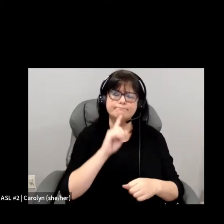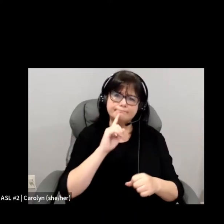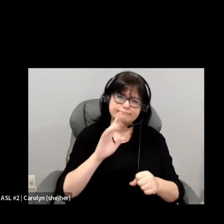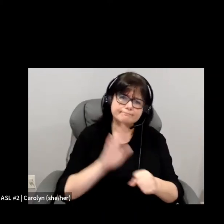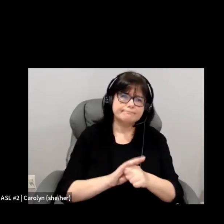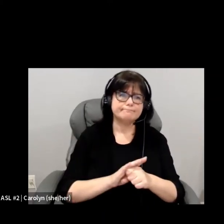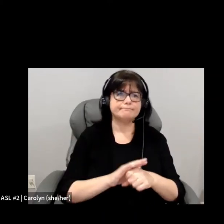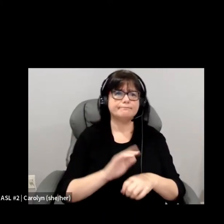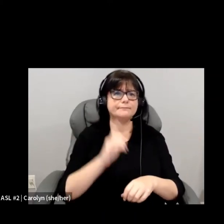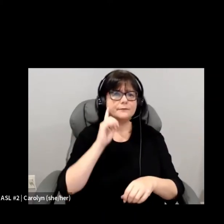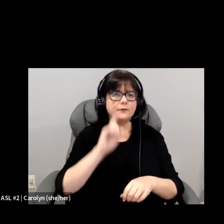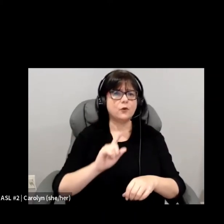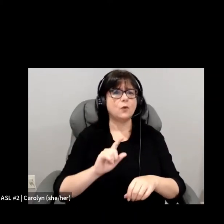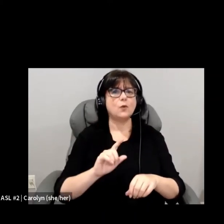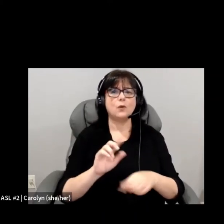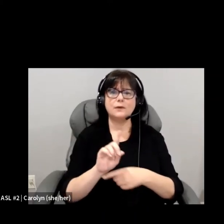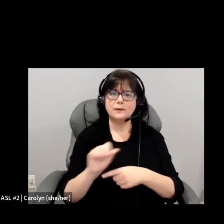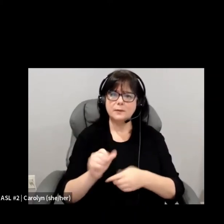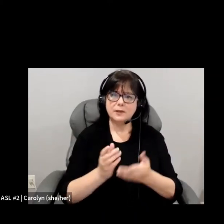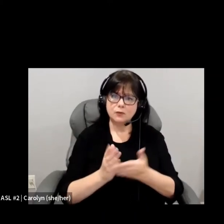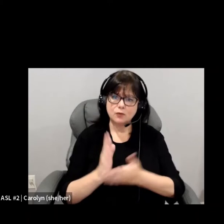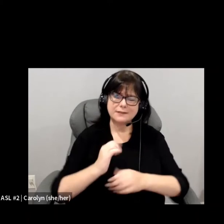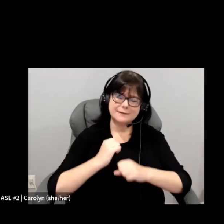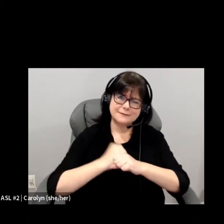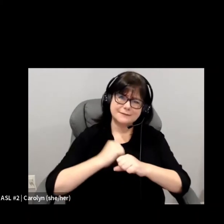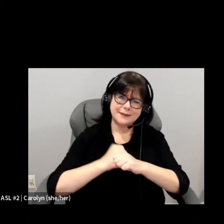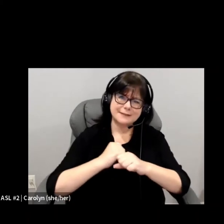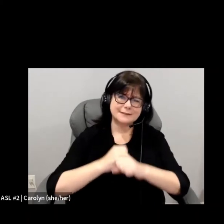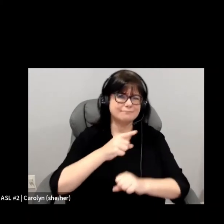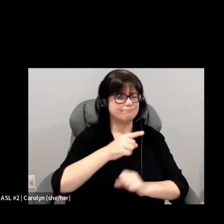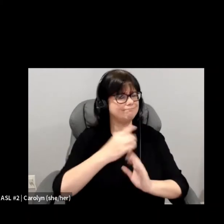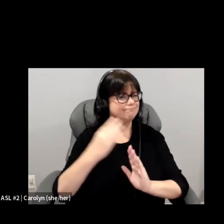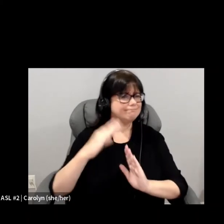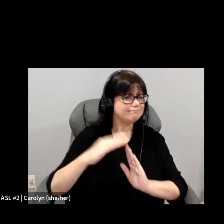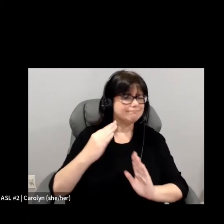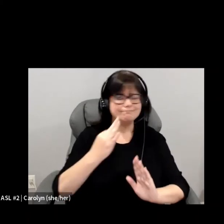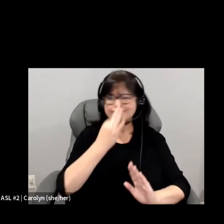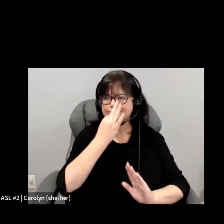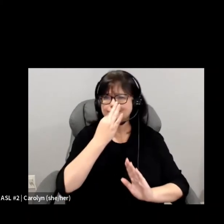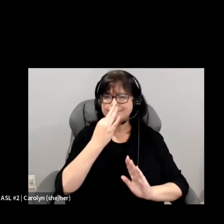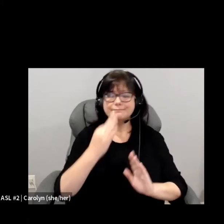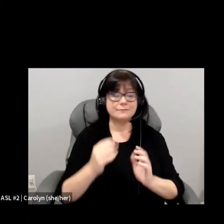IS OF THE HIGHEST CALIBRE.